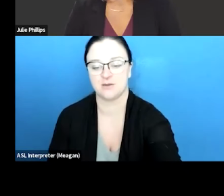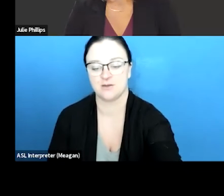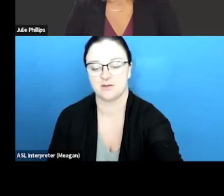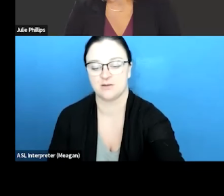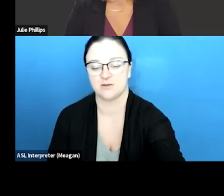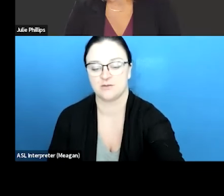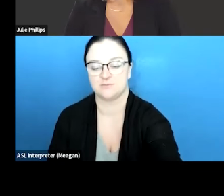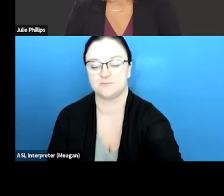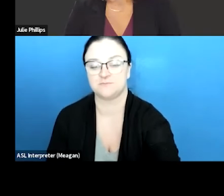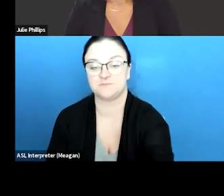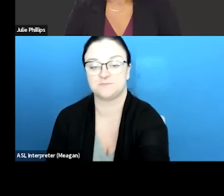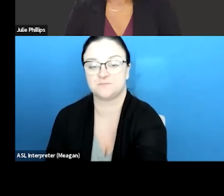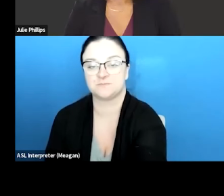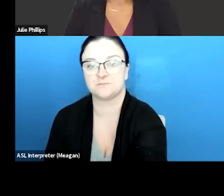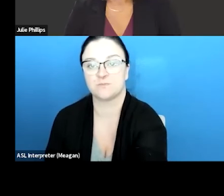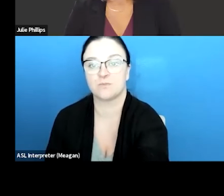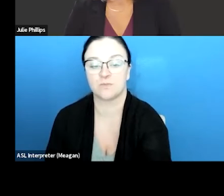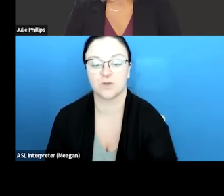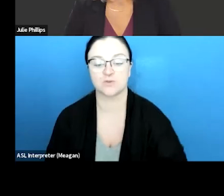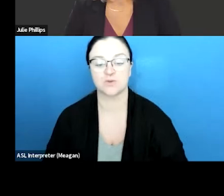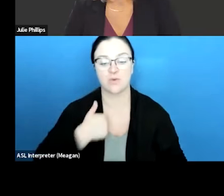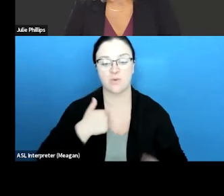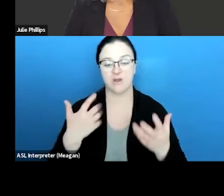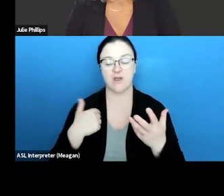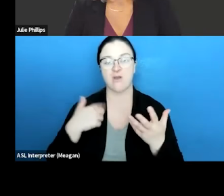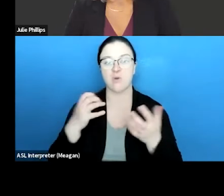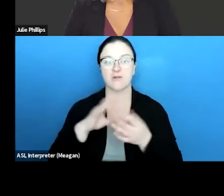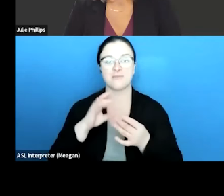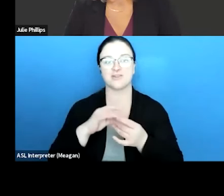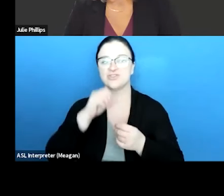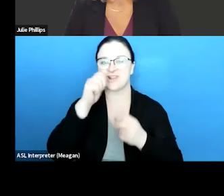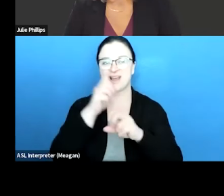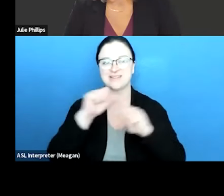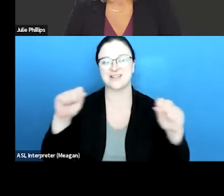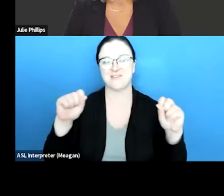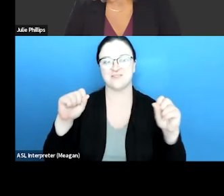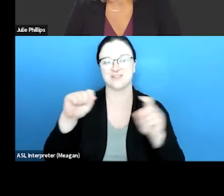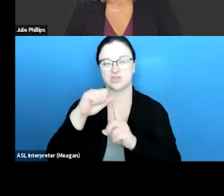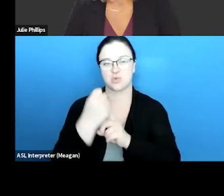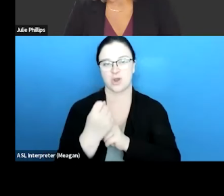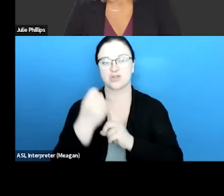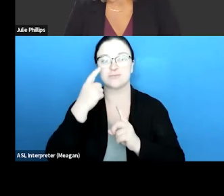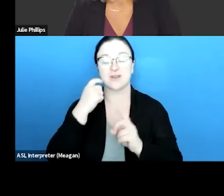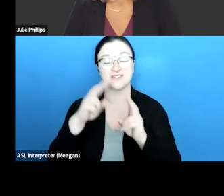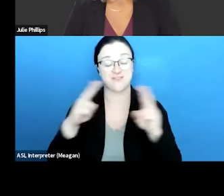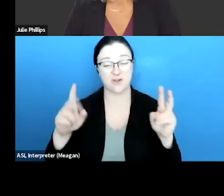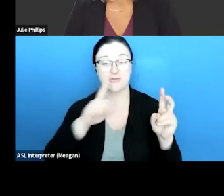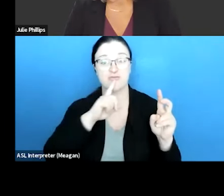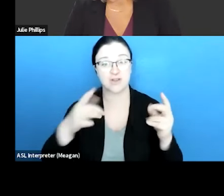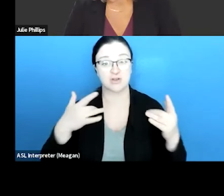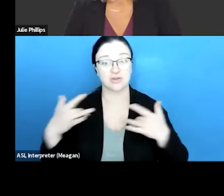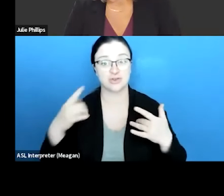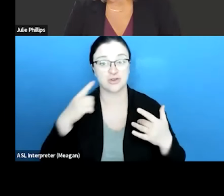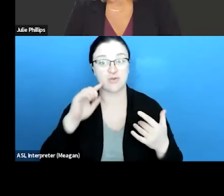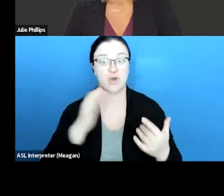So I wanna address unsafe situations, because it's a very real concern for our teams,